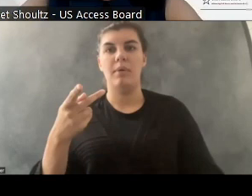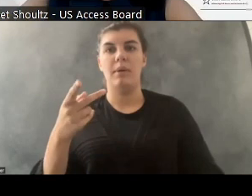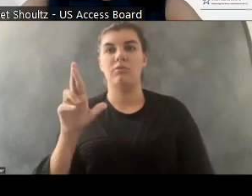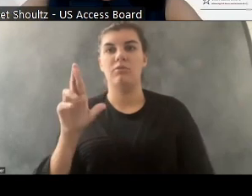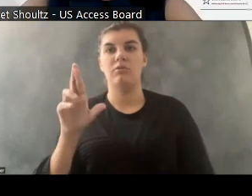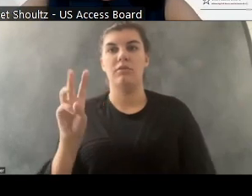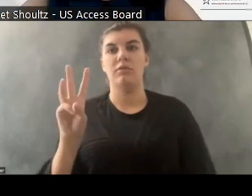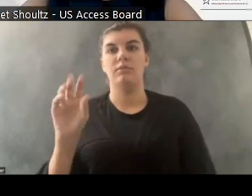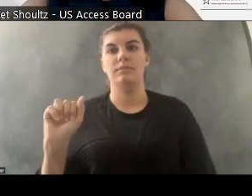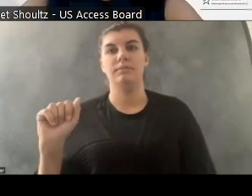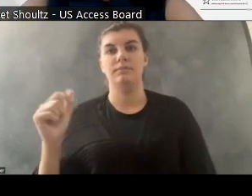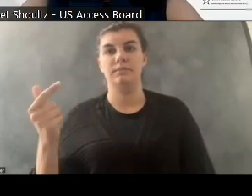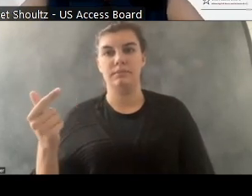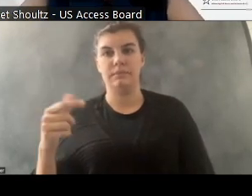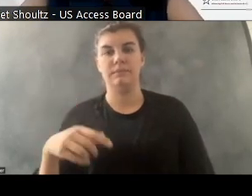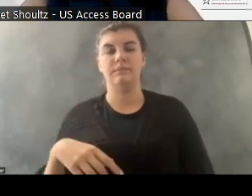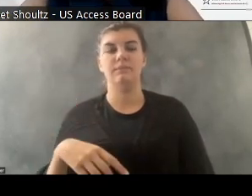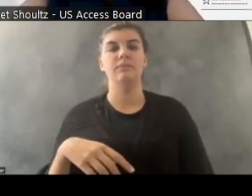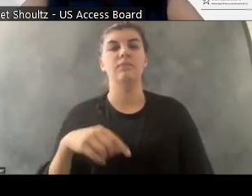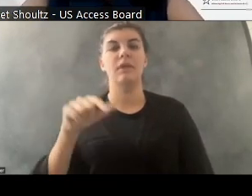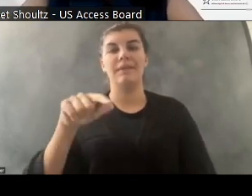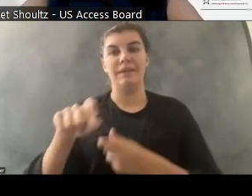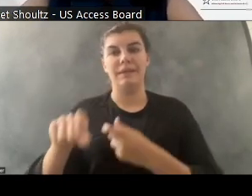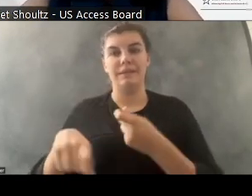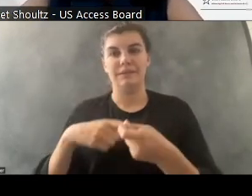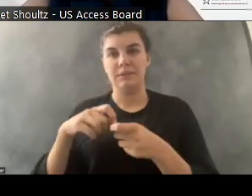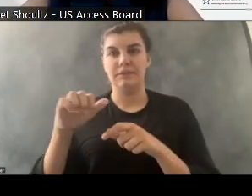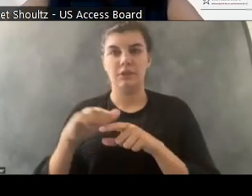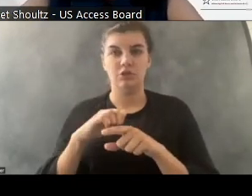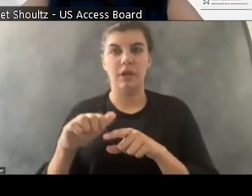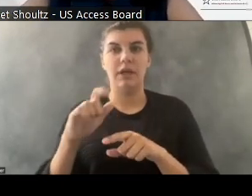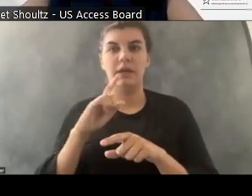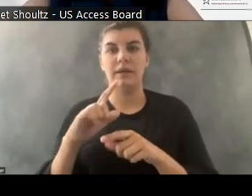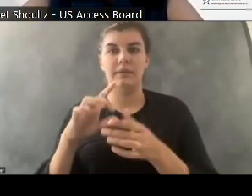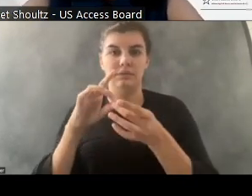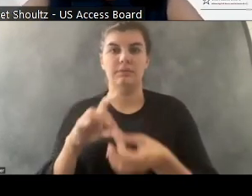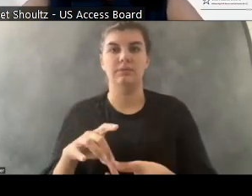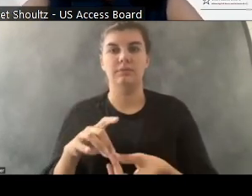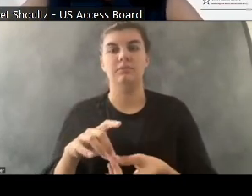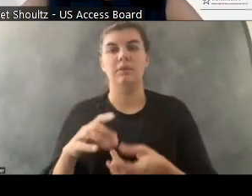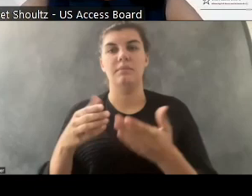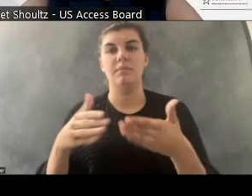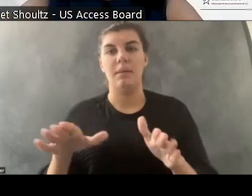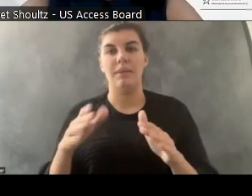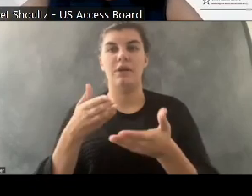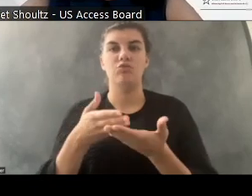Accessibility Guidelines. This specific training is on the Public Right-of-Way Accessibility Guidelines